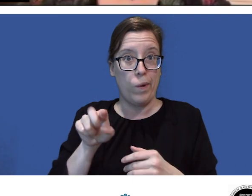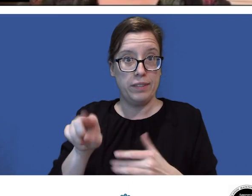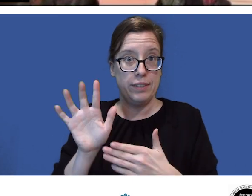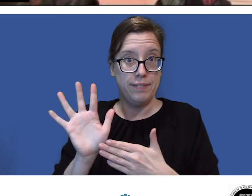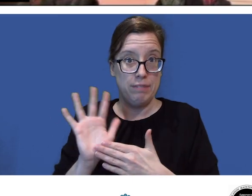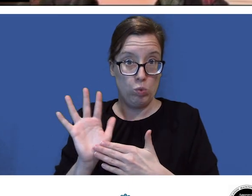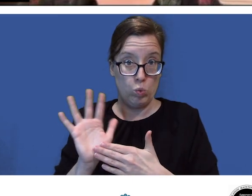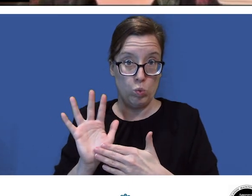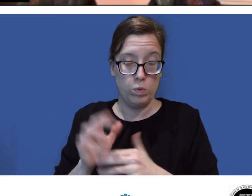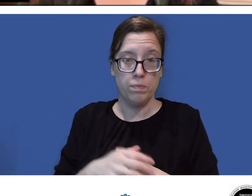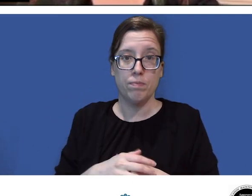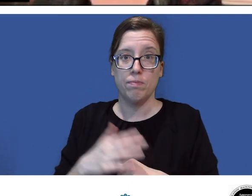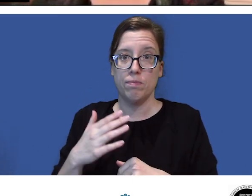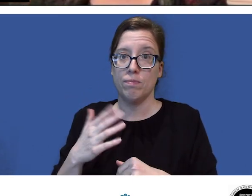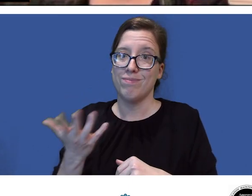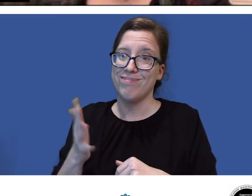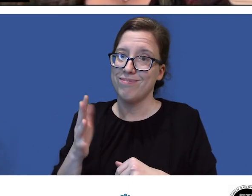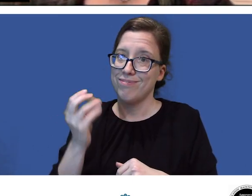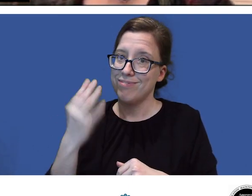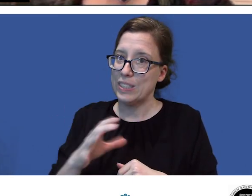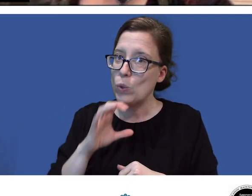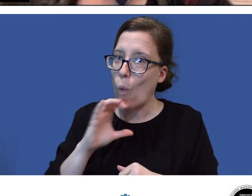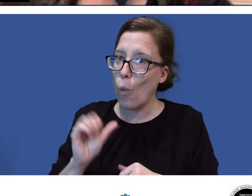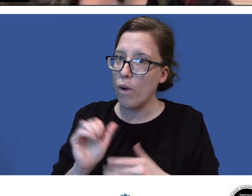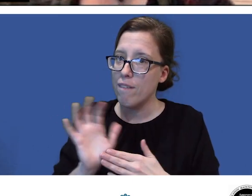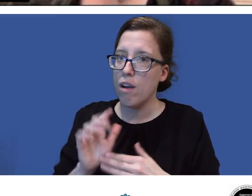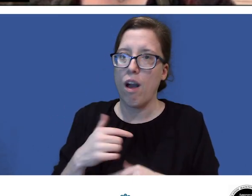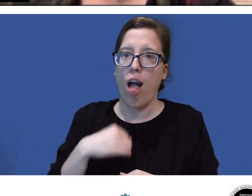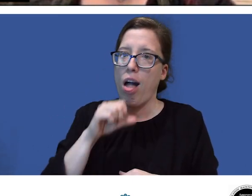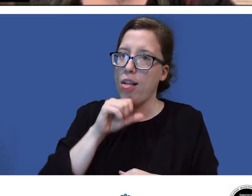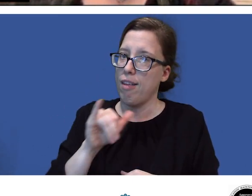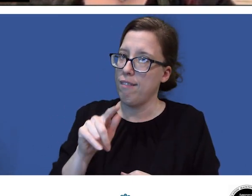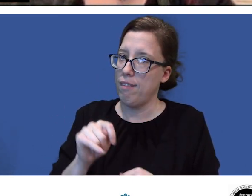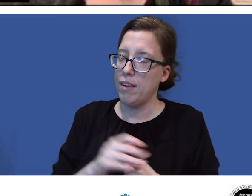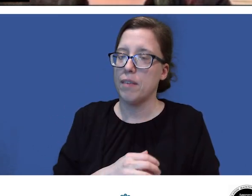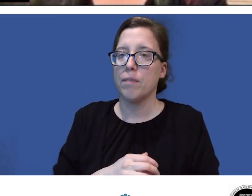So we're going to watch this video. It's old.